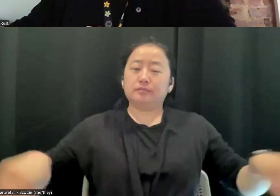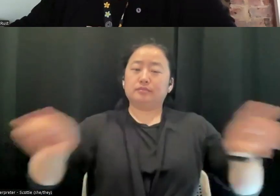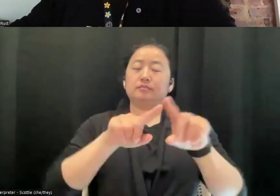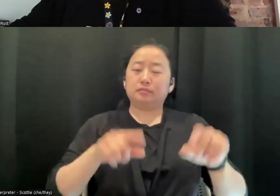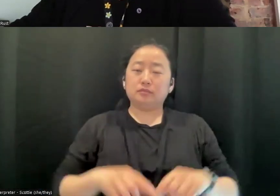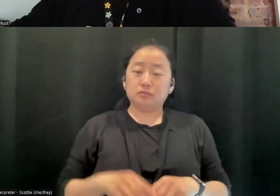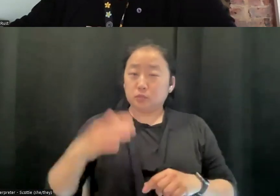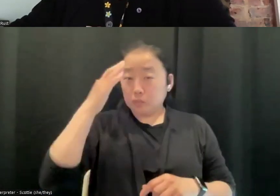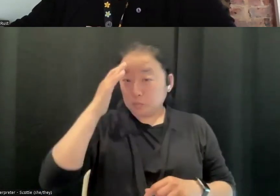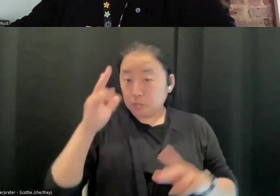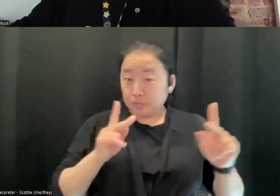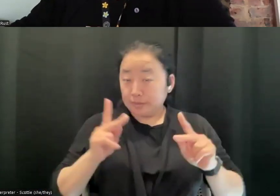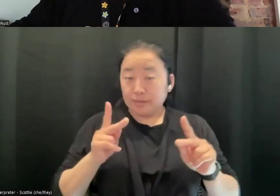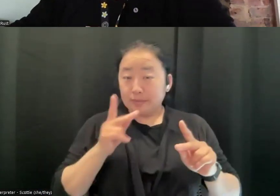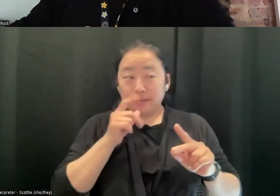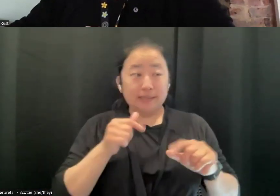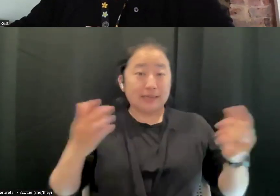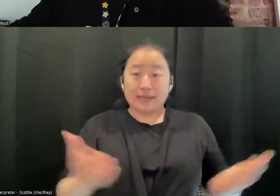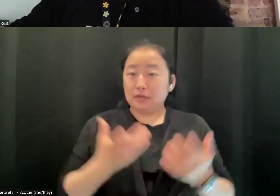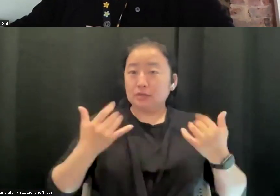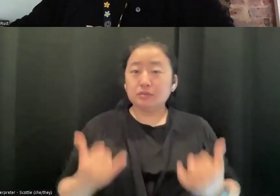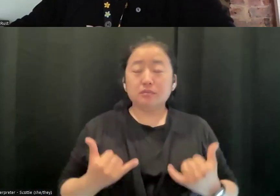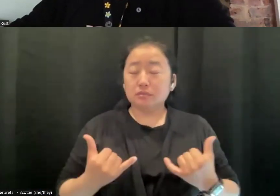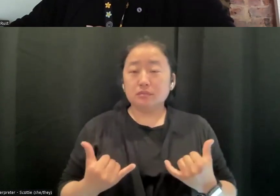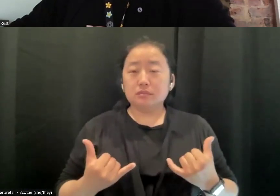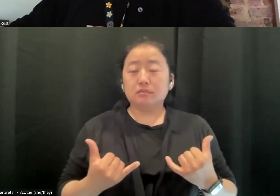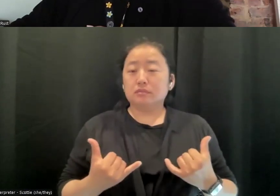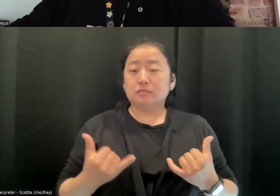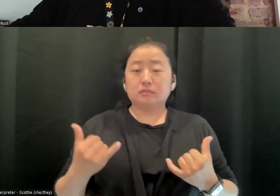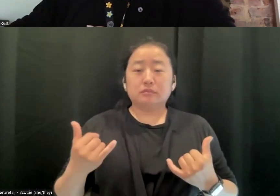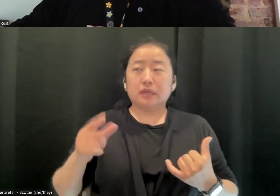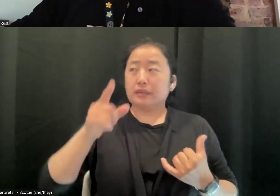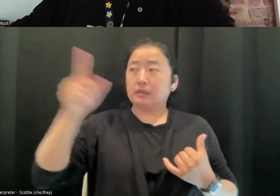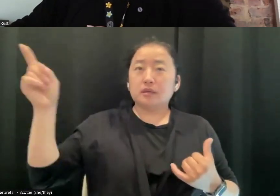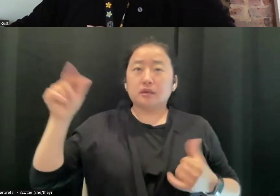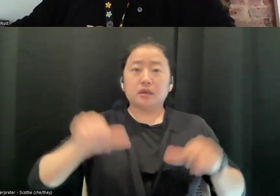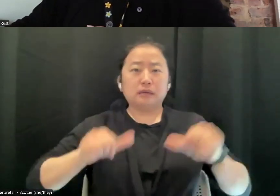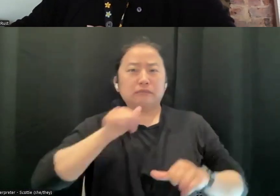anyone outside of this presentation and they're not sure what's out there, we get that all time,